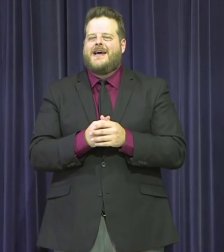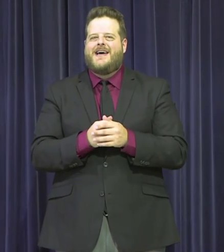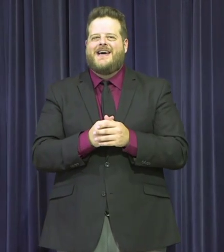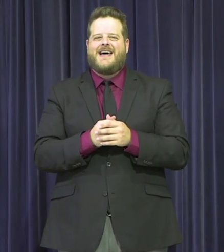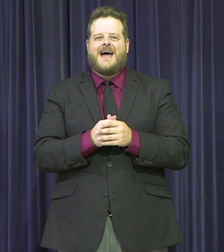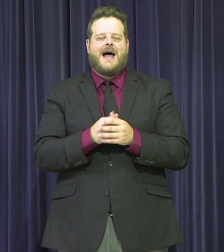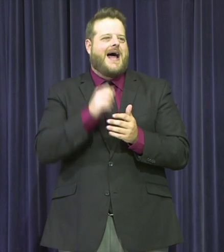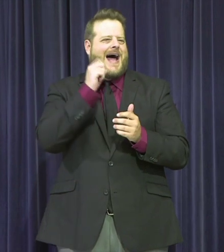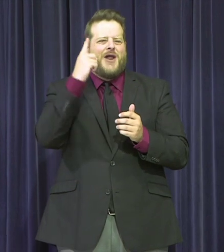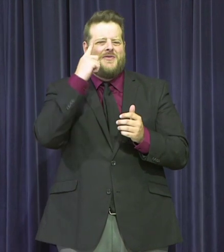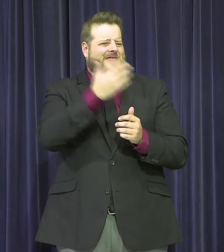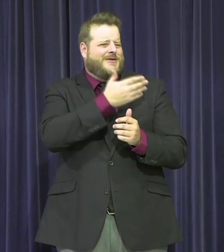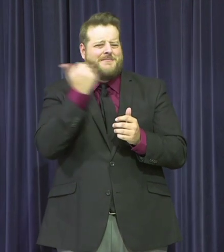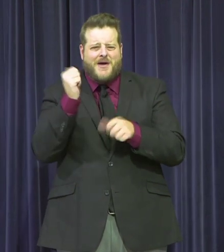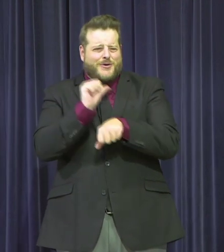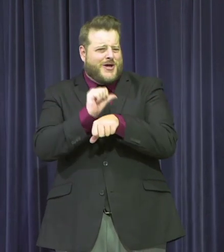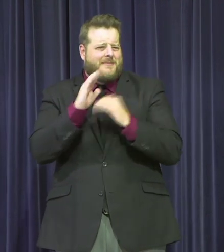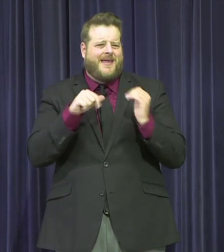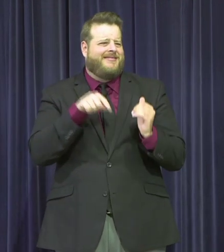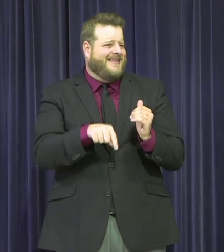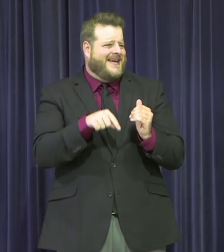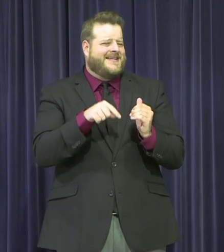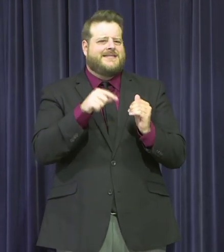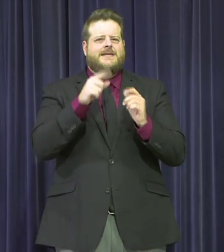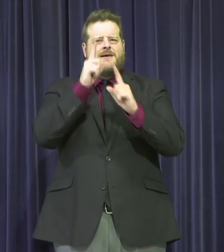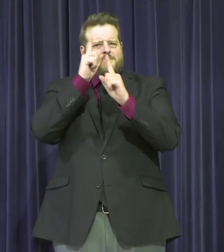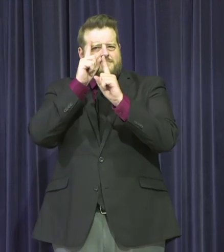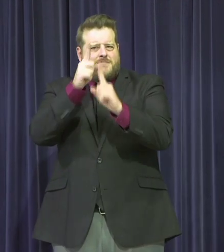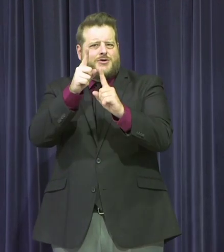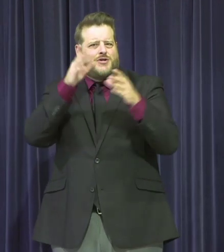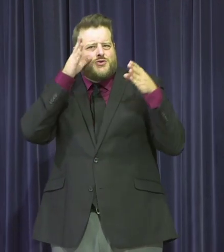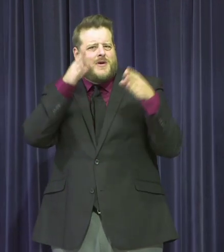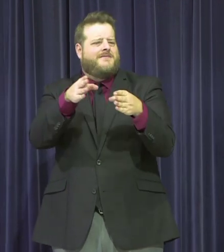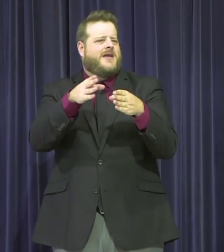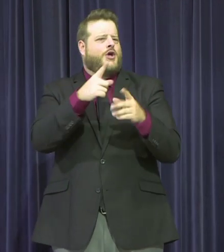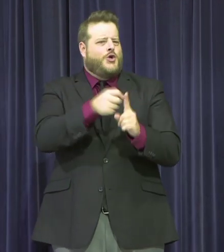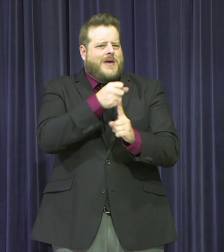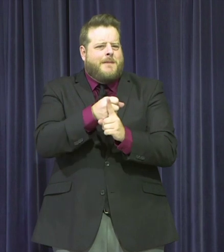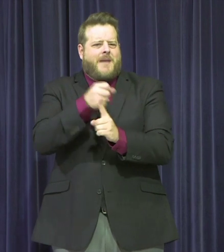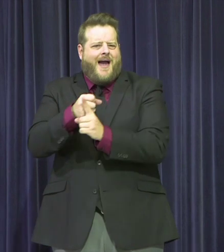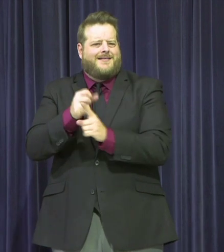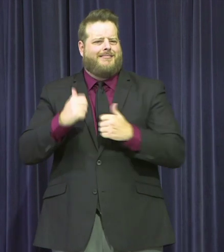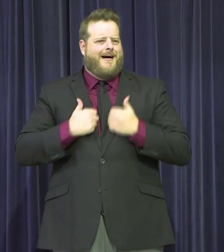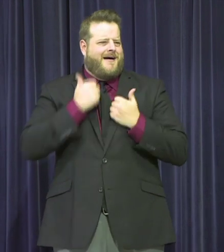think that there's a better job that is so mission-driven. You are making a impact on people's lives everyday and that's why I came and when the